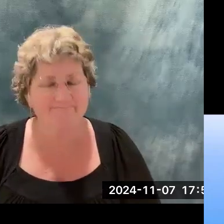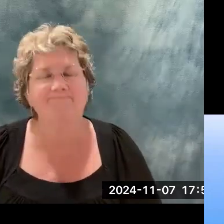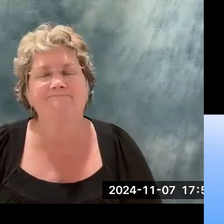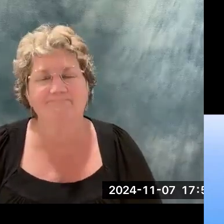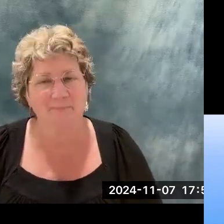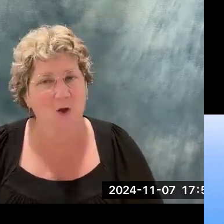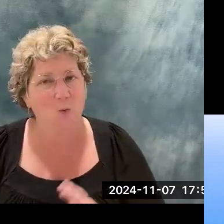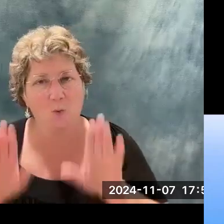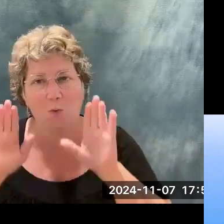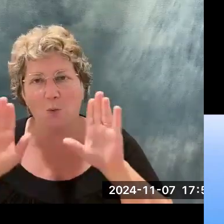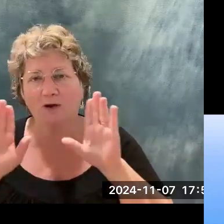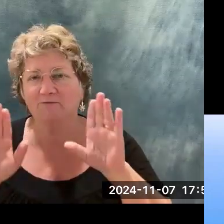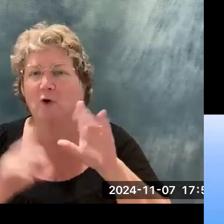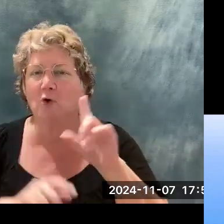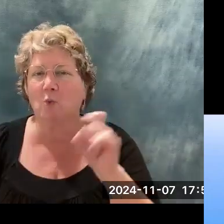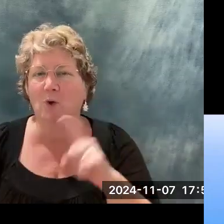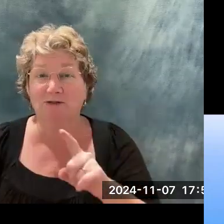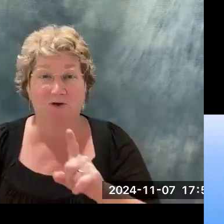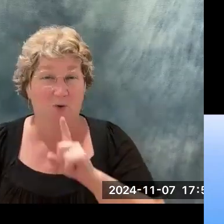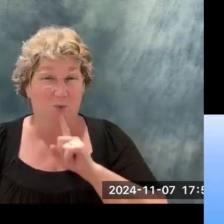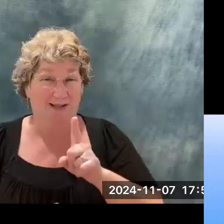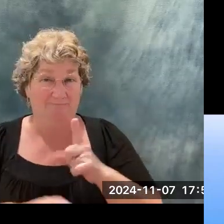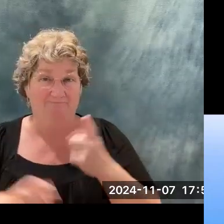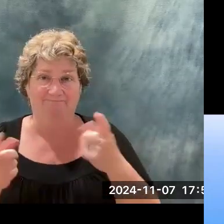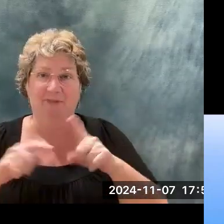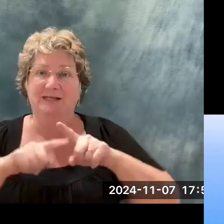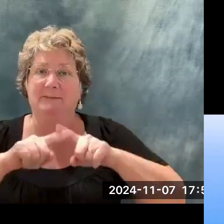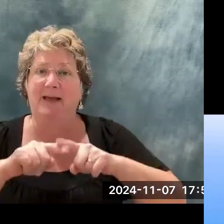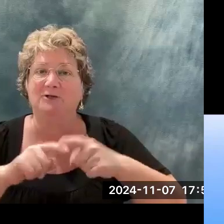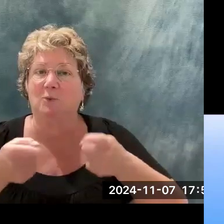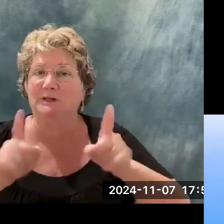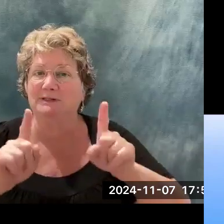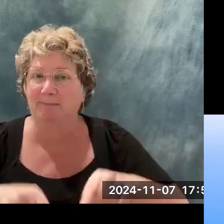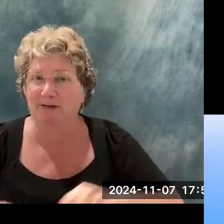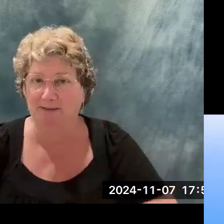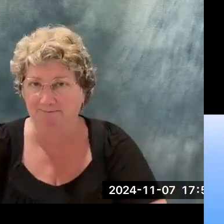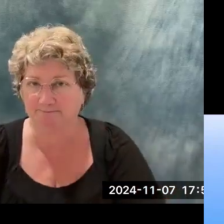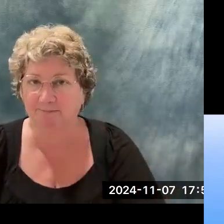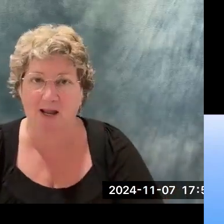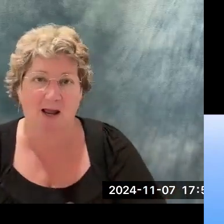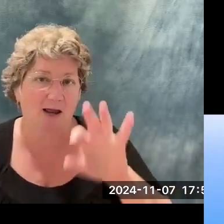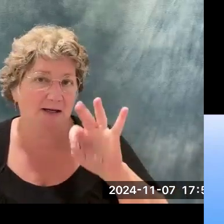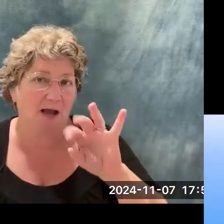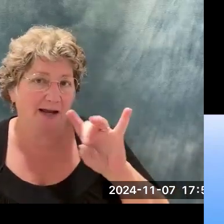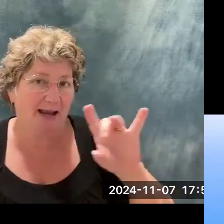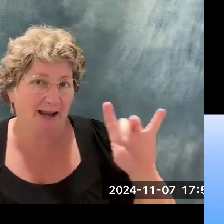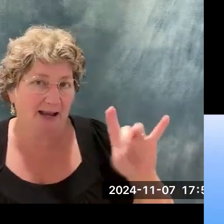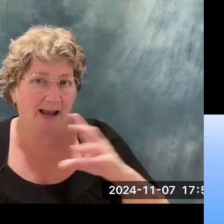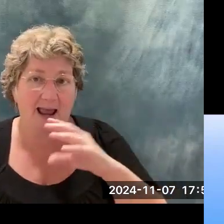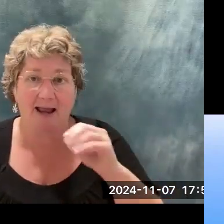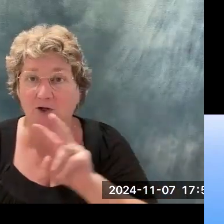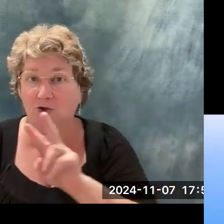really depend on what's happening. So the 988 and the 211 are going to be for if you are in crisis.